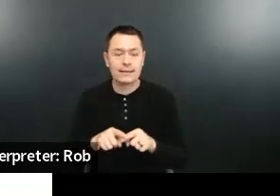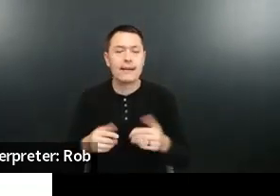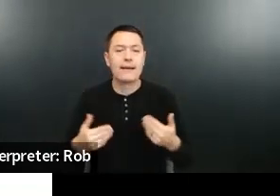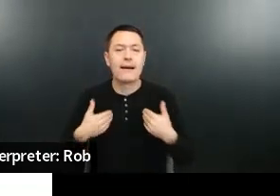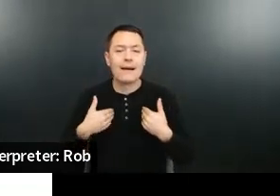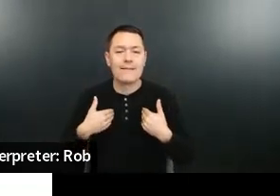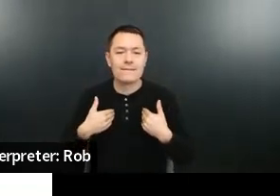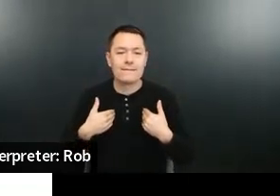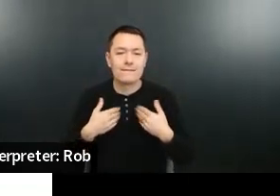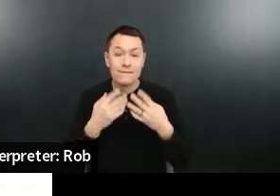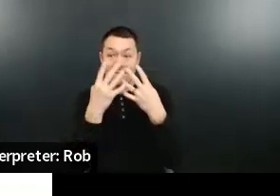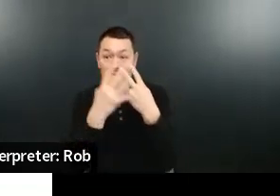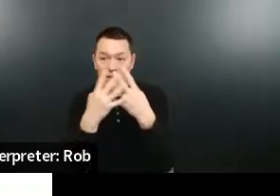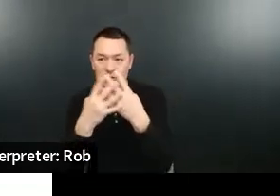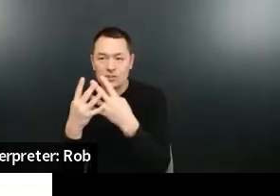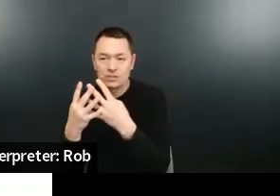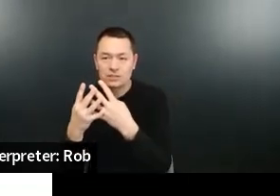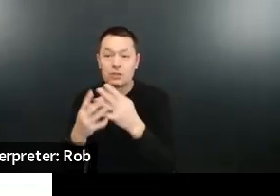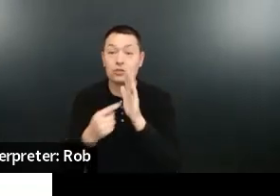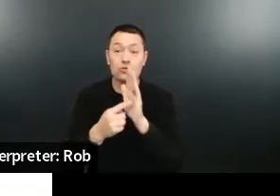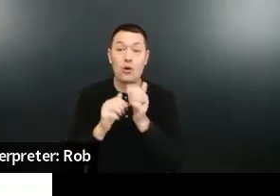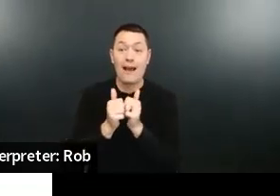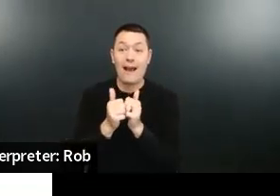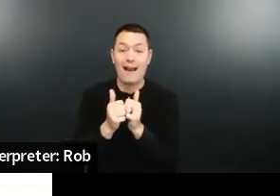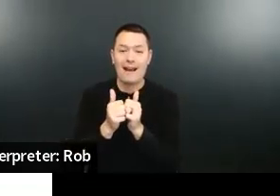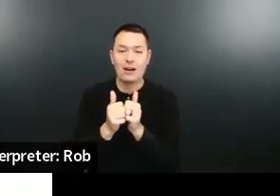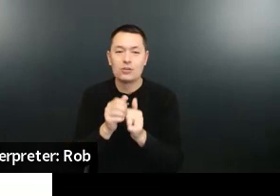this is or demonstrated by this, a rectangle boxes